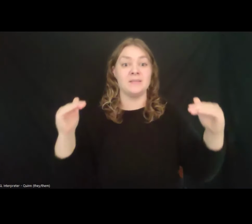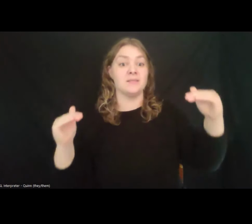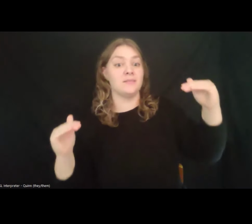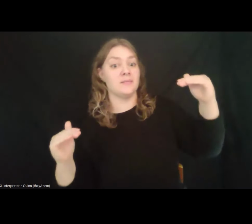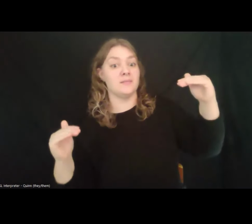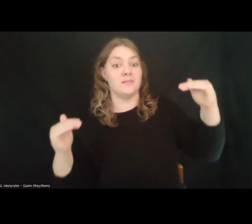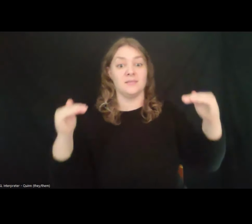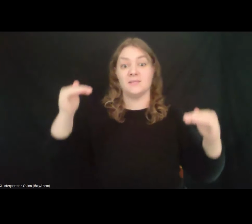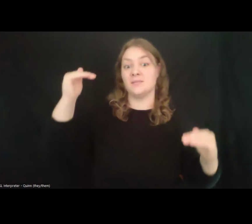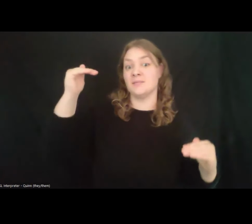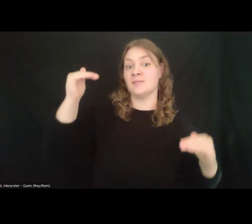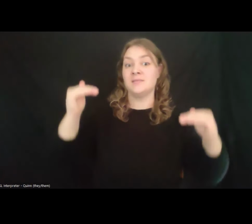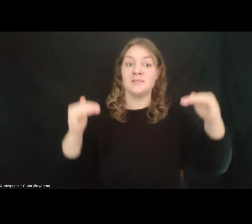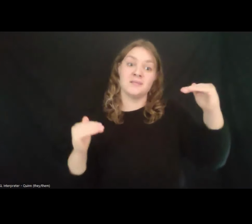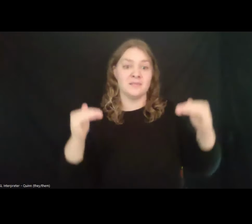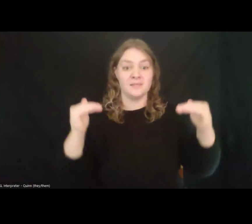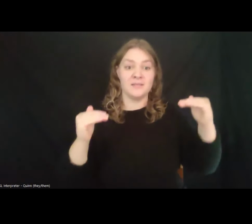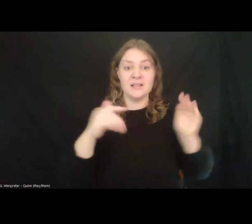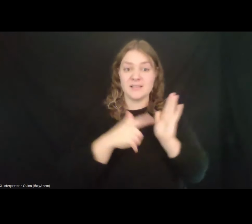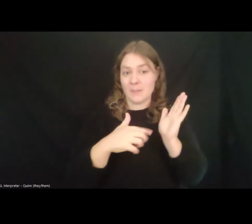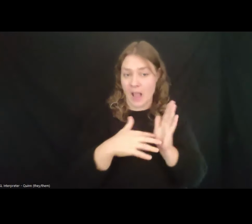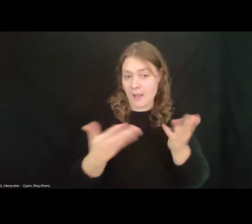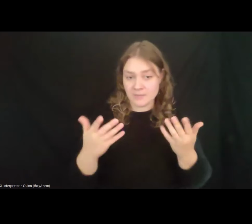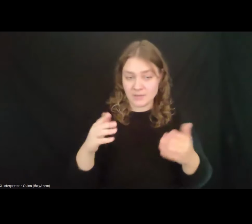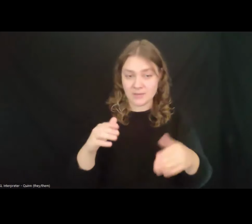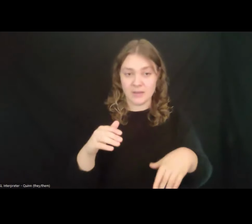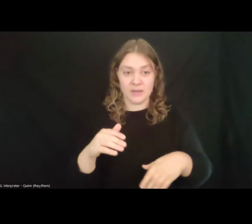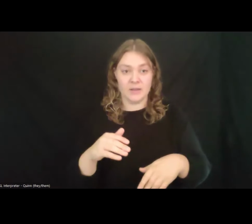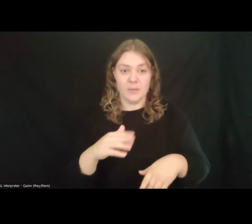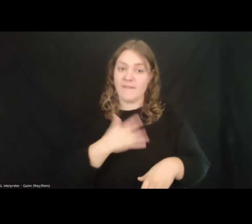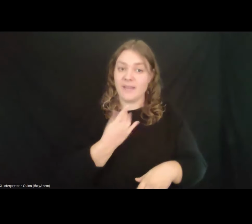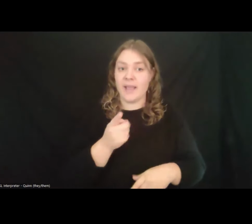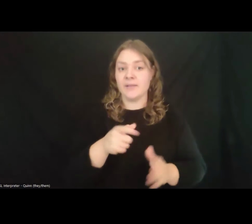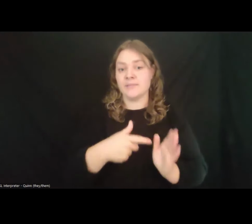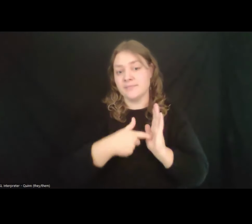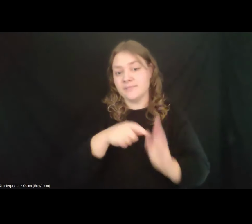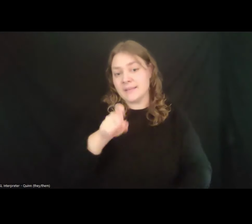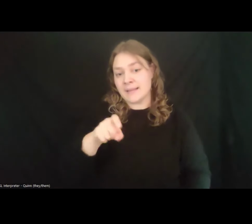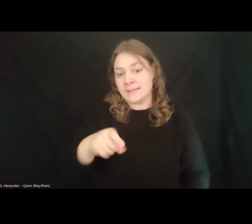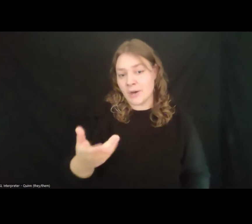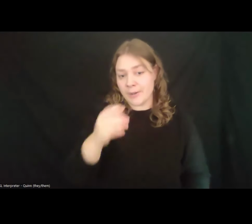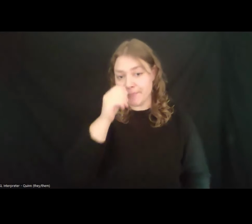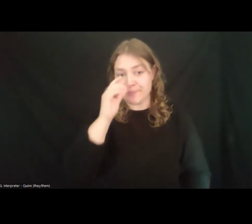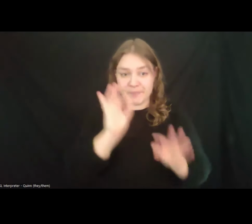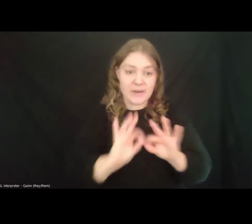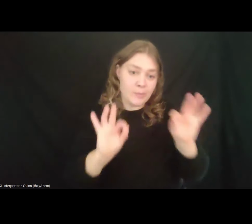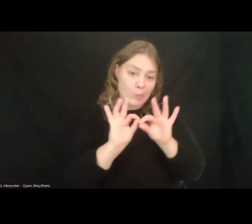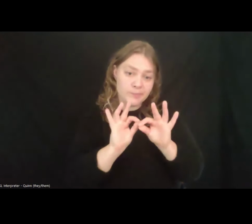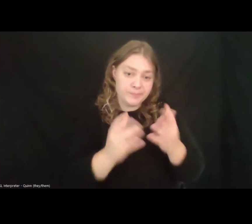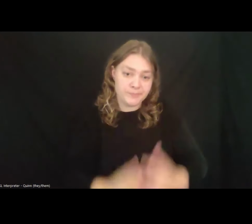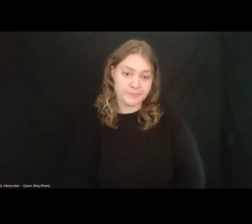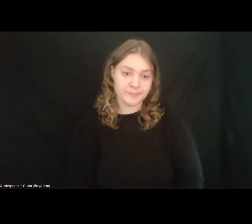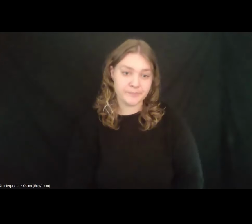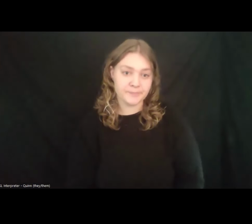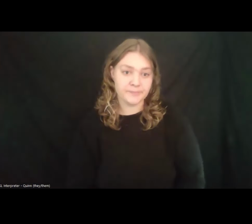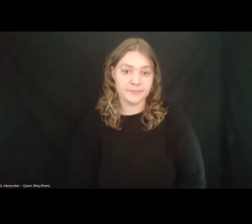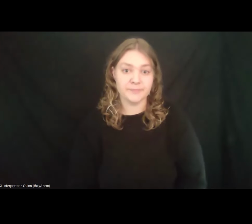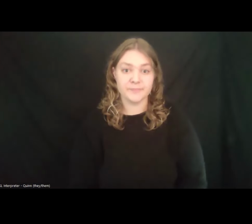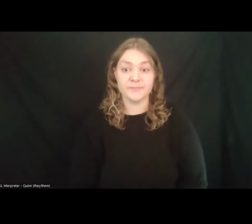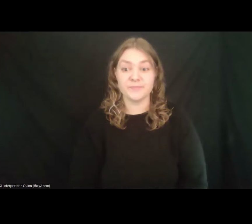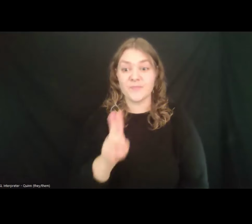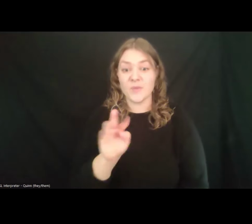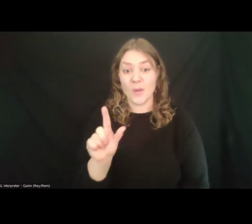but I feel like it's it's a necessary and important Endeavor well on that note since it